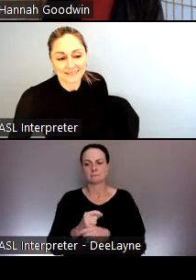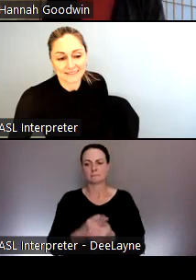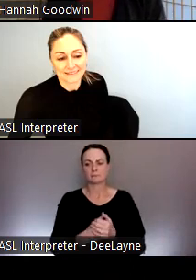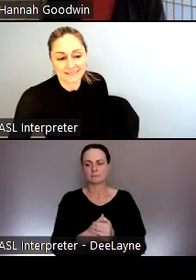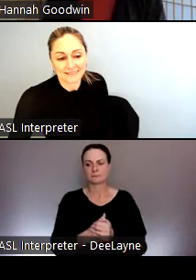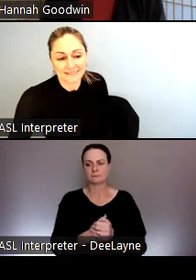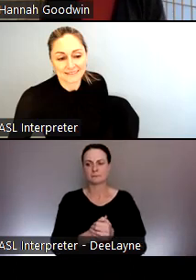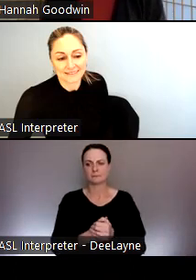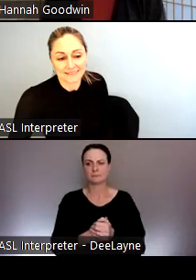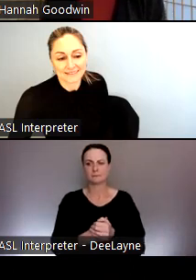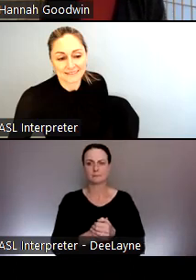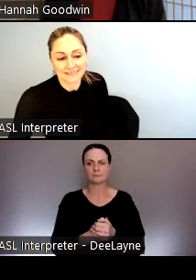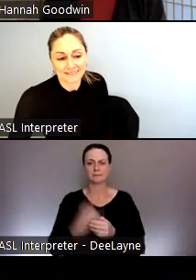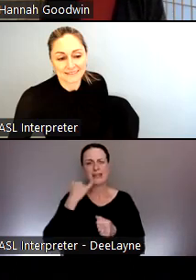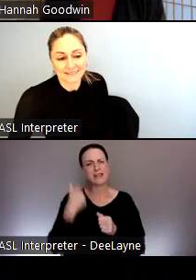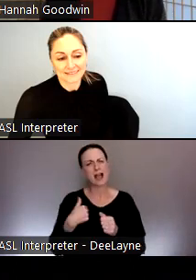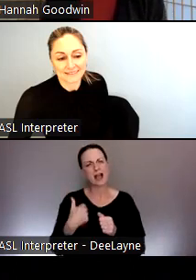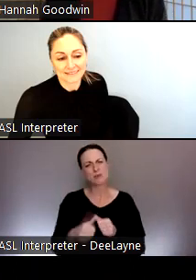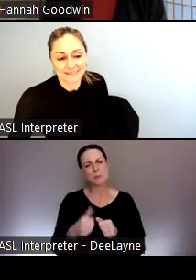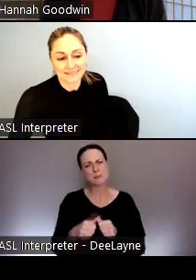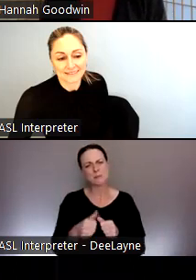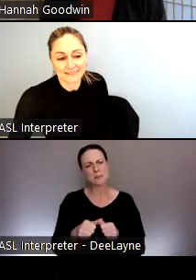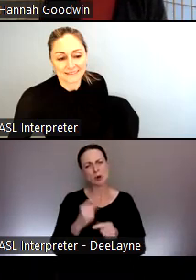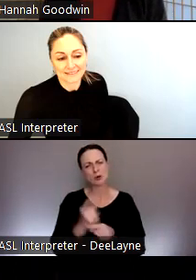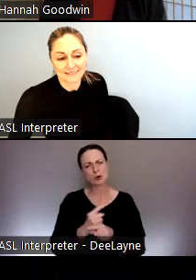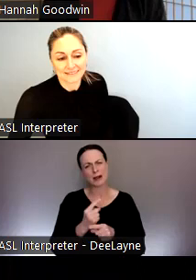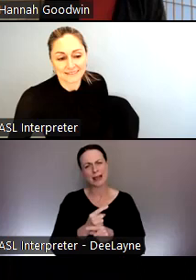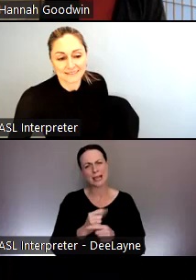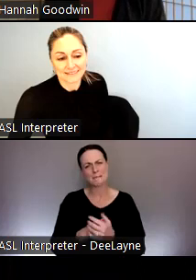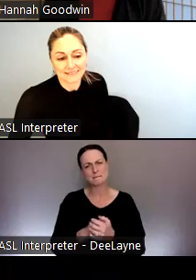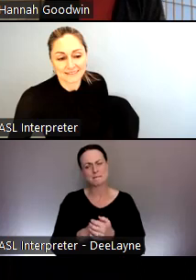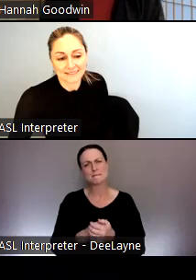If I recall correctly, we do when asked.